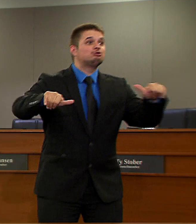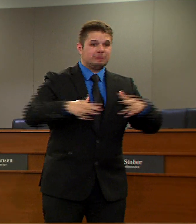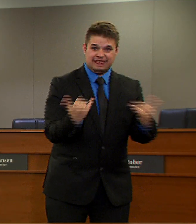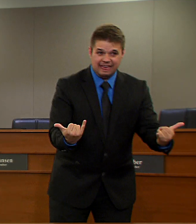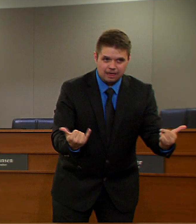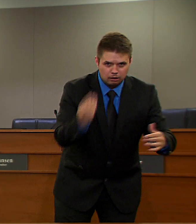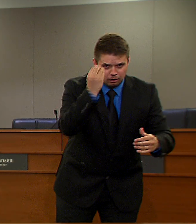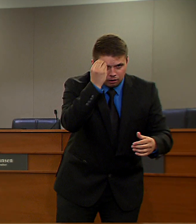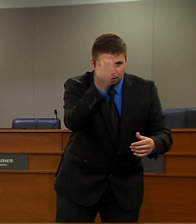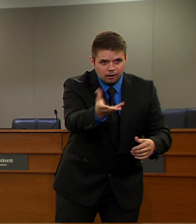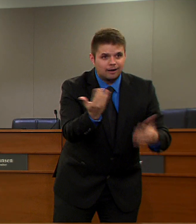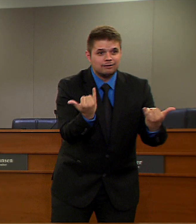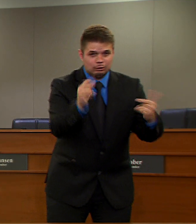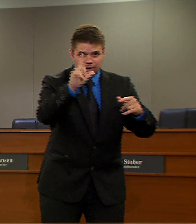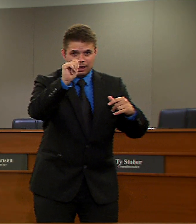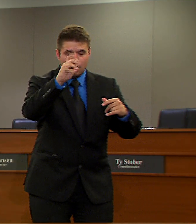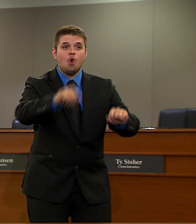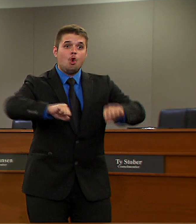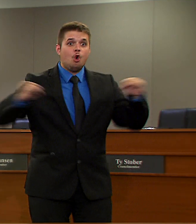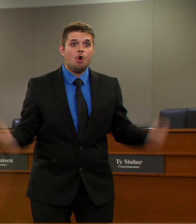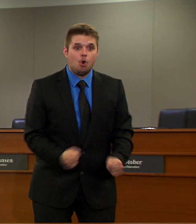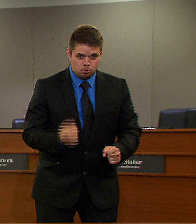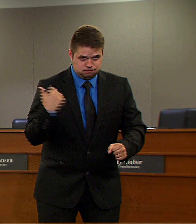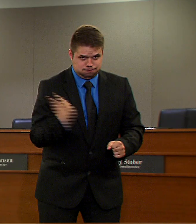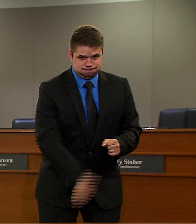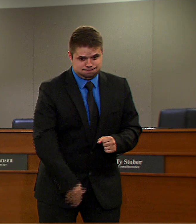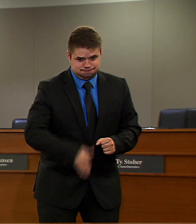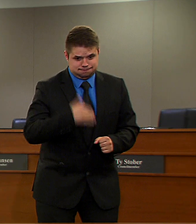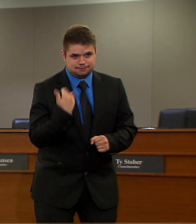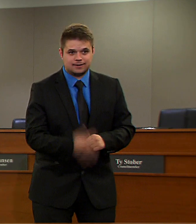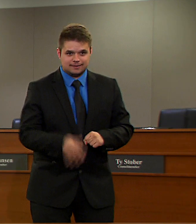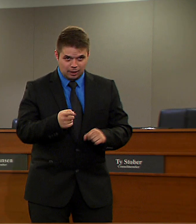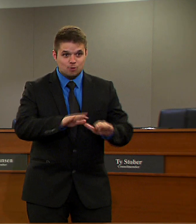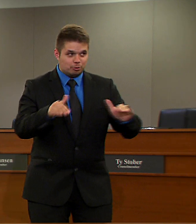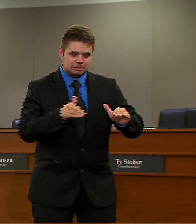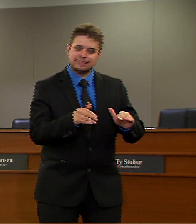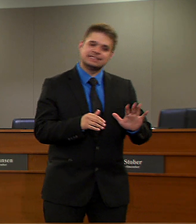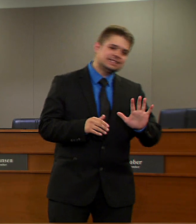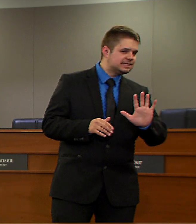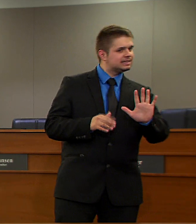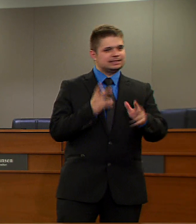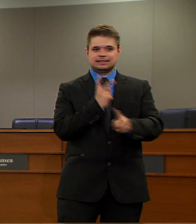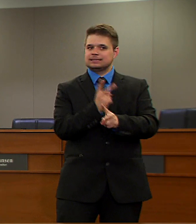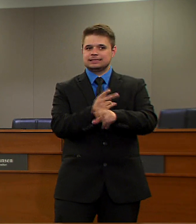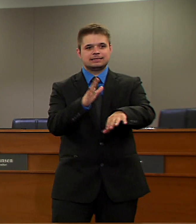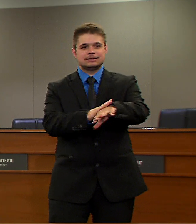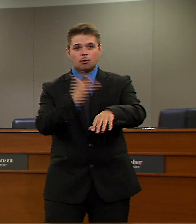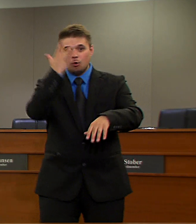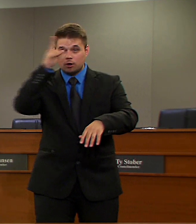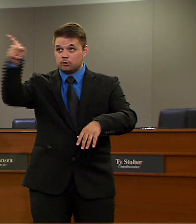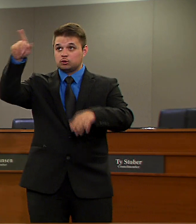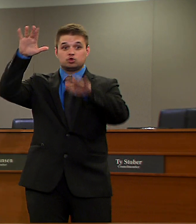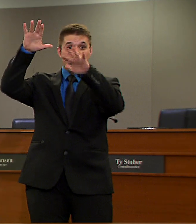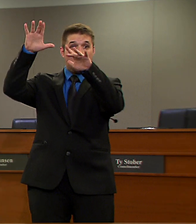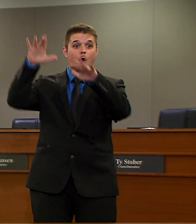the lakes and the rivers are still very, very cold from the winter runoff and the currents may be moving quickly.